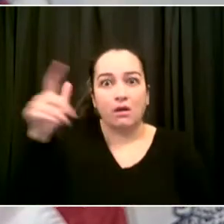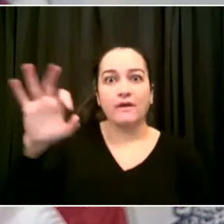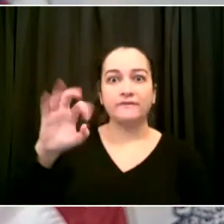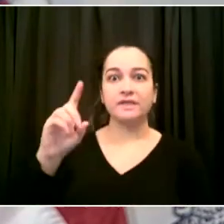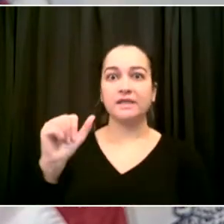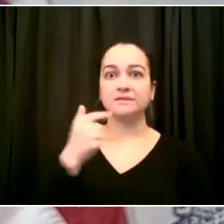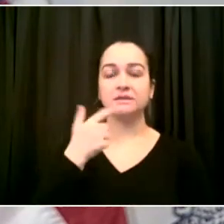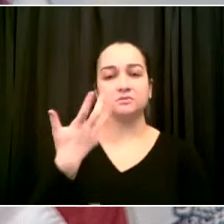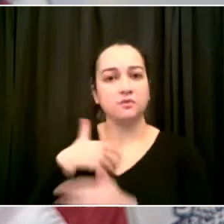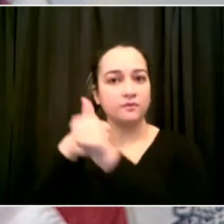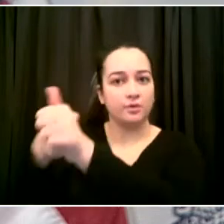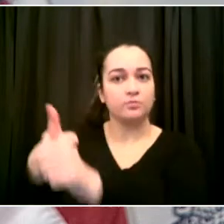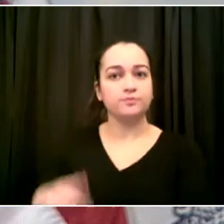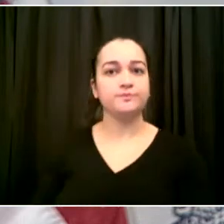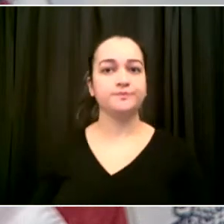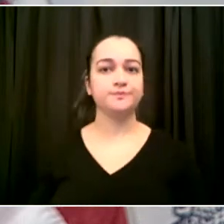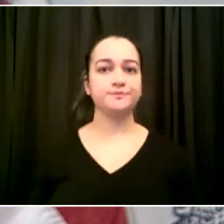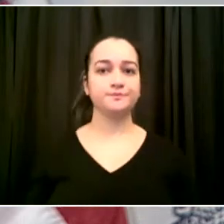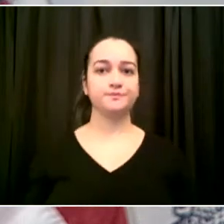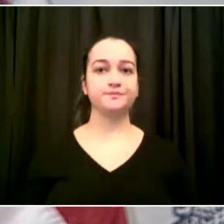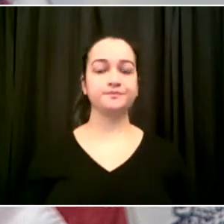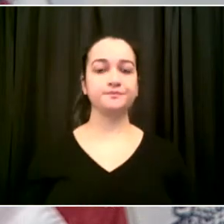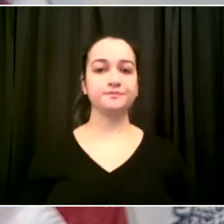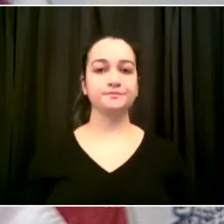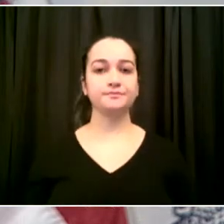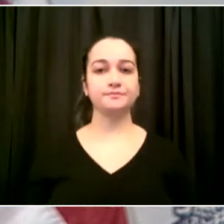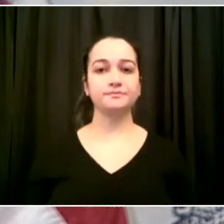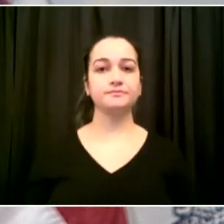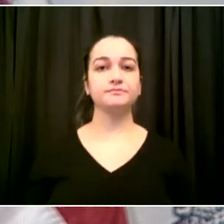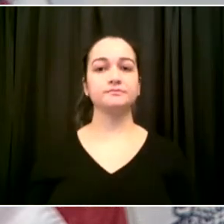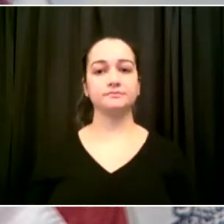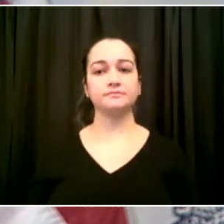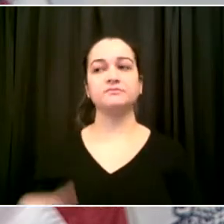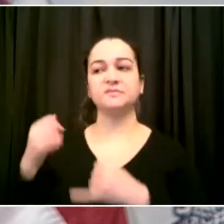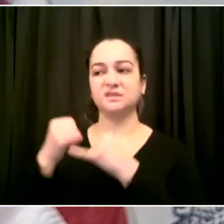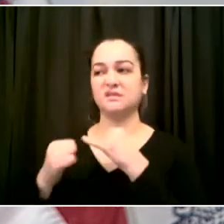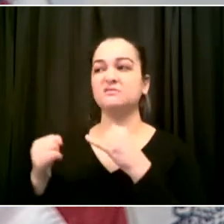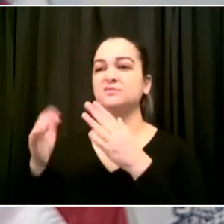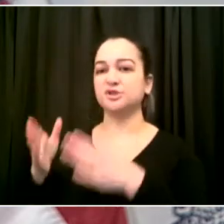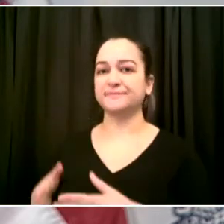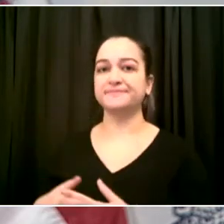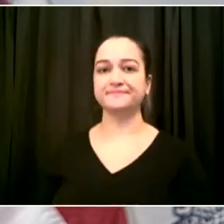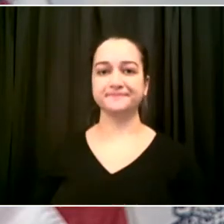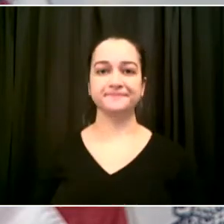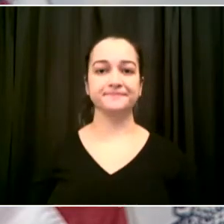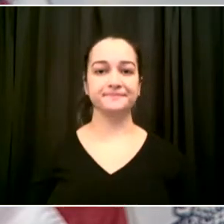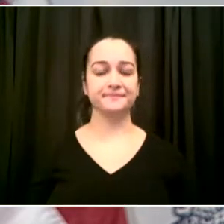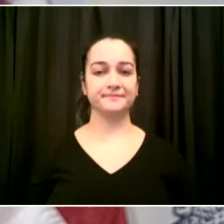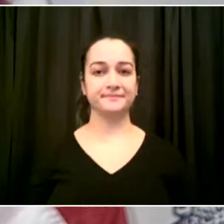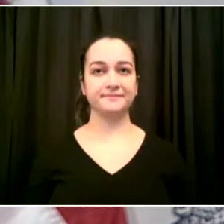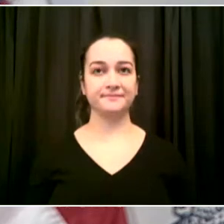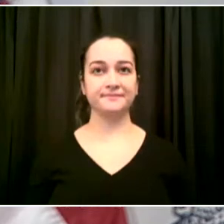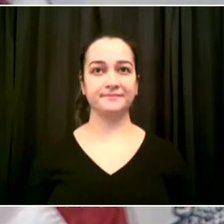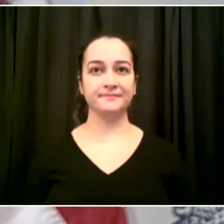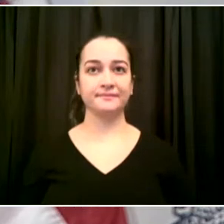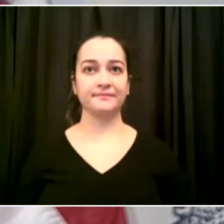THE OTHER VACCINES LAST